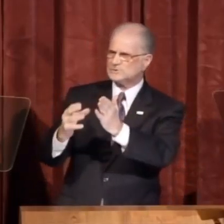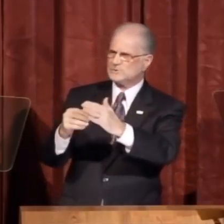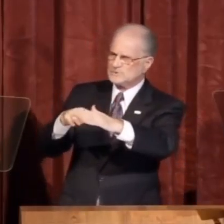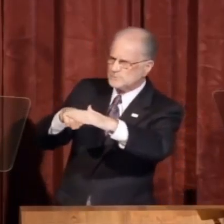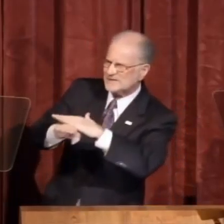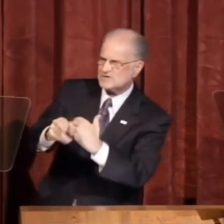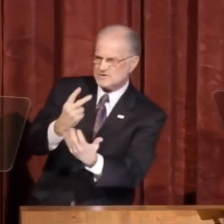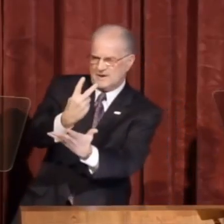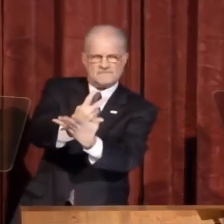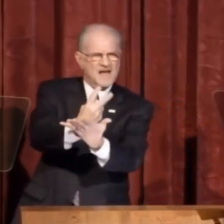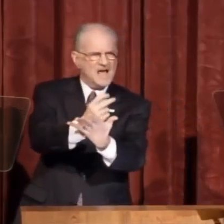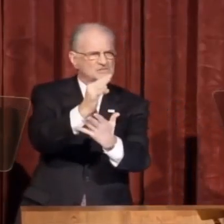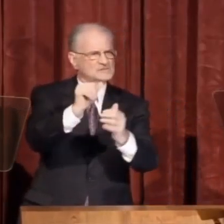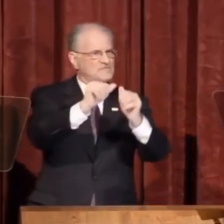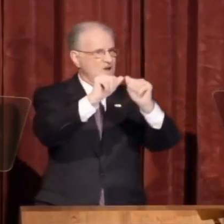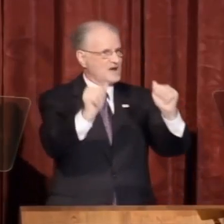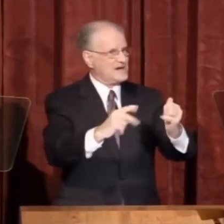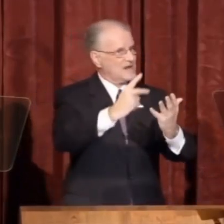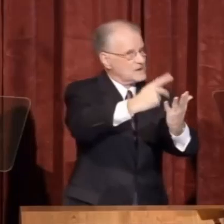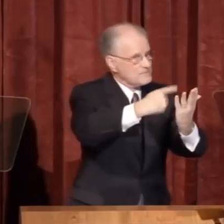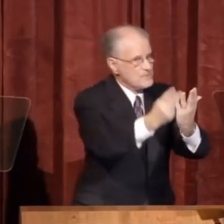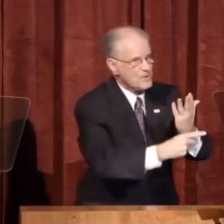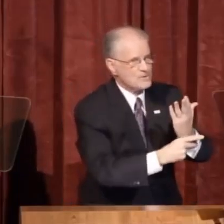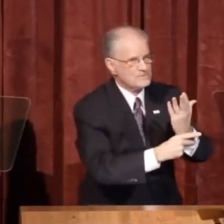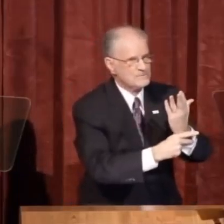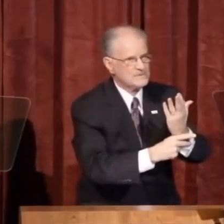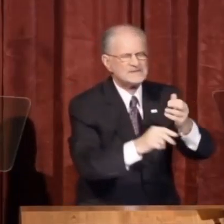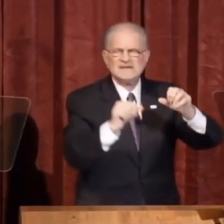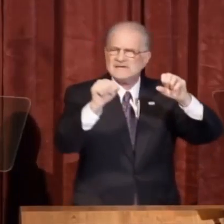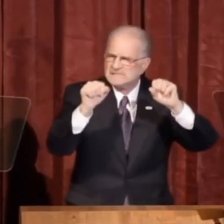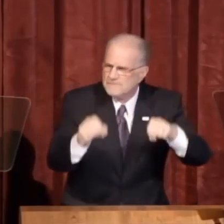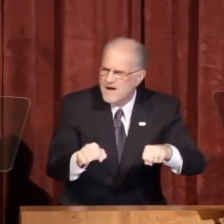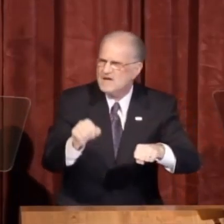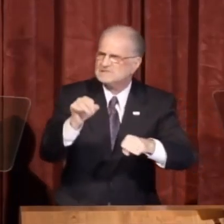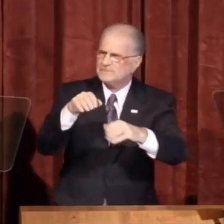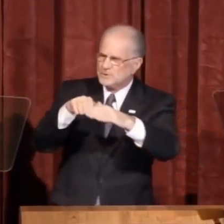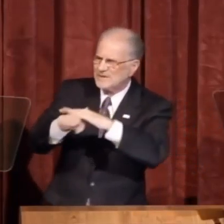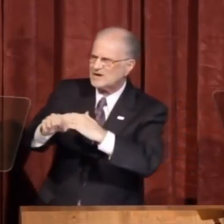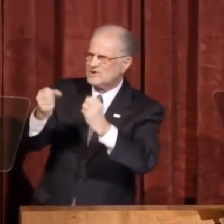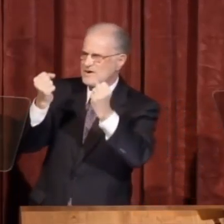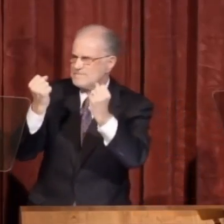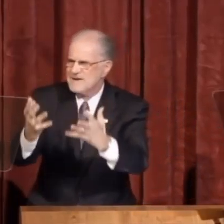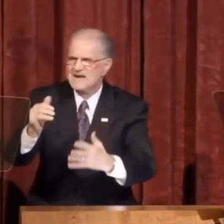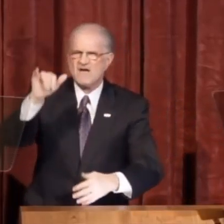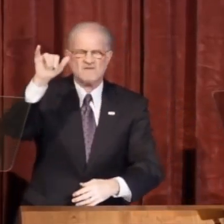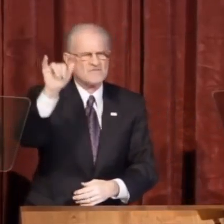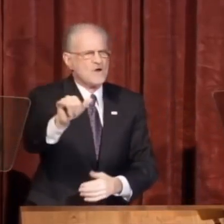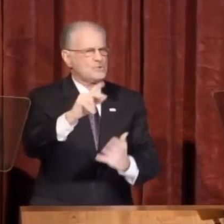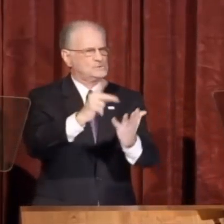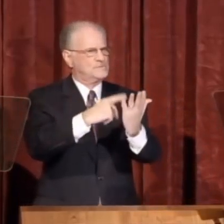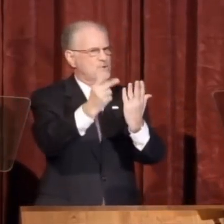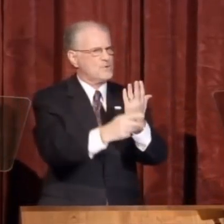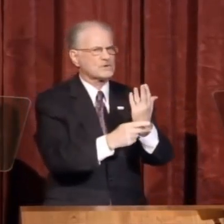We want to encourage those dreams by preparing students to enter graduate business programs.